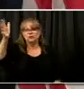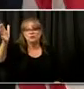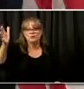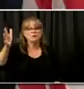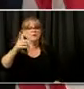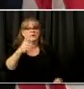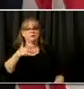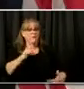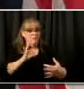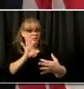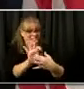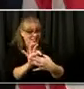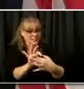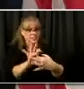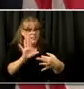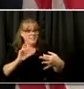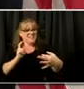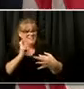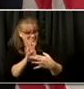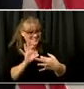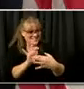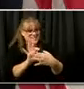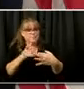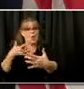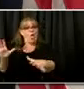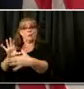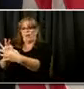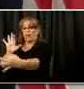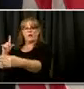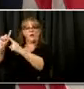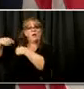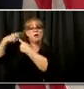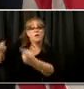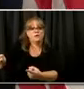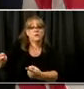good as in person um you know make sure that they they have those those connections during